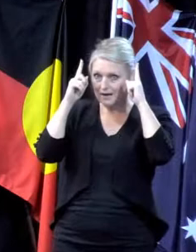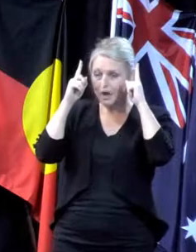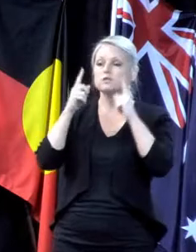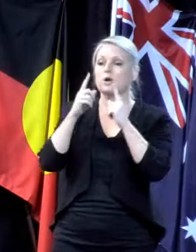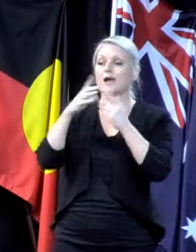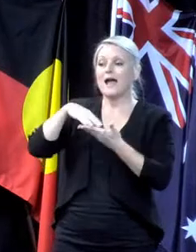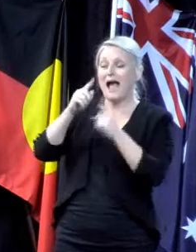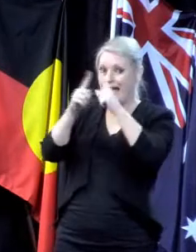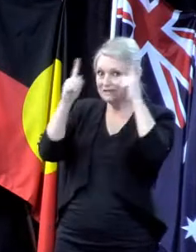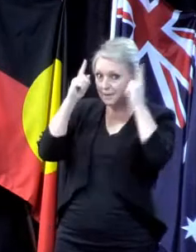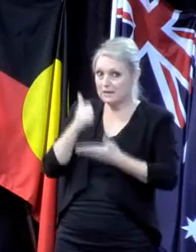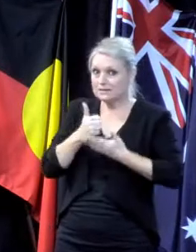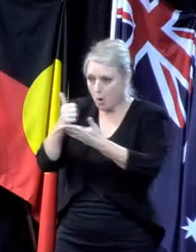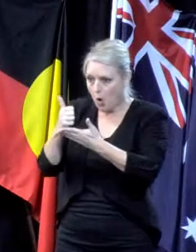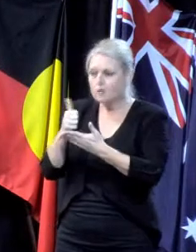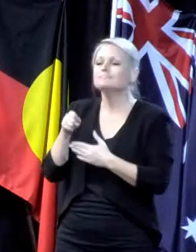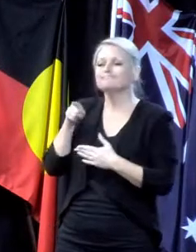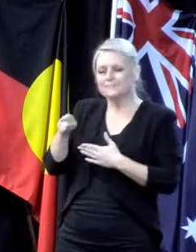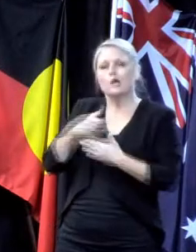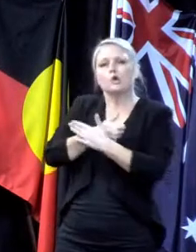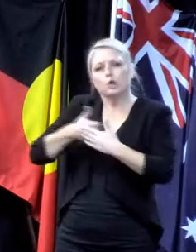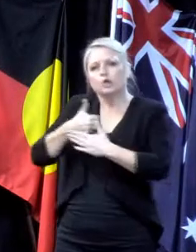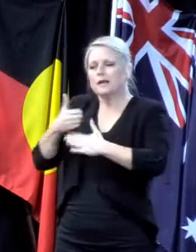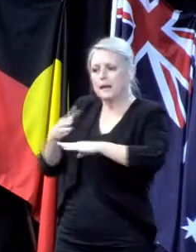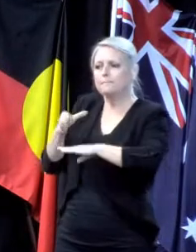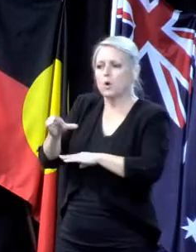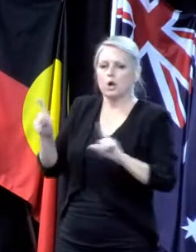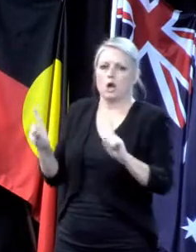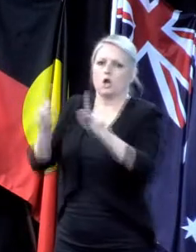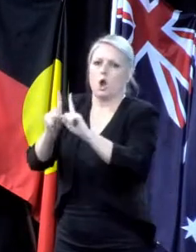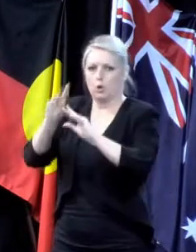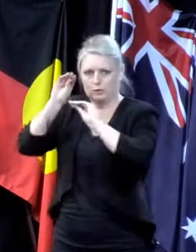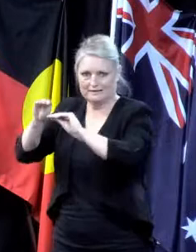So, they are the students that will be working at different levels of curriculum at different year levels.